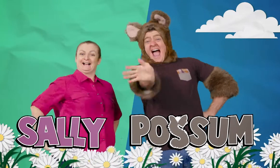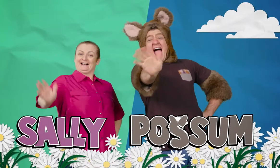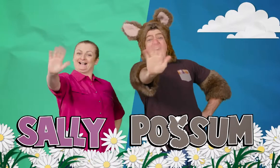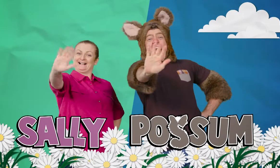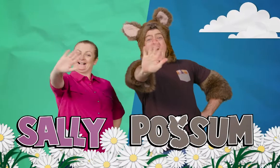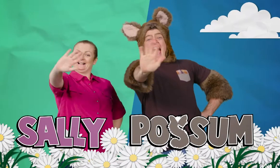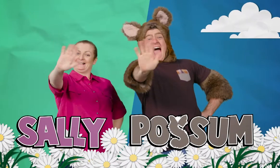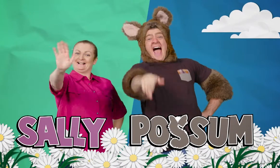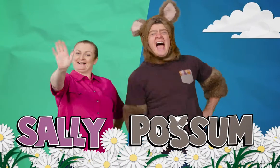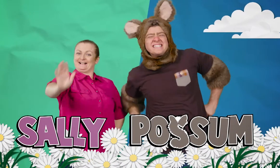Hello!